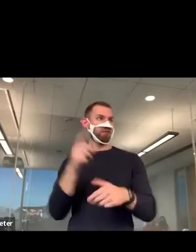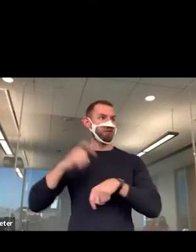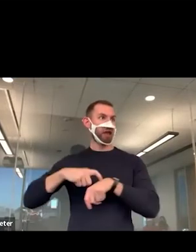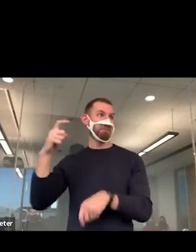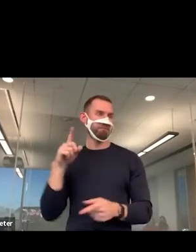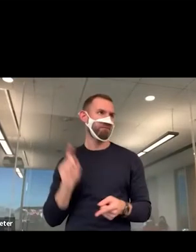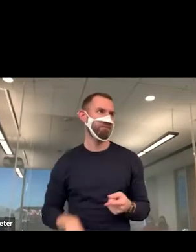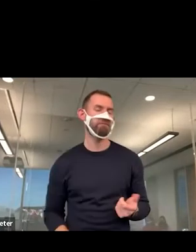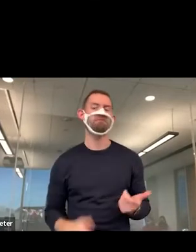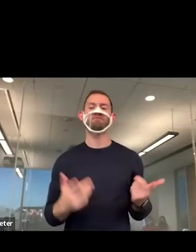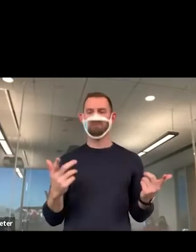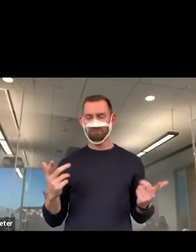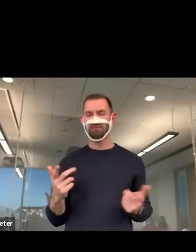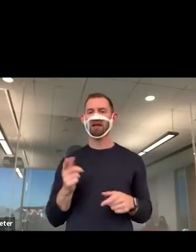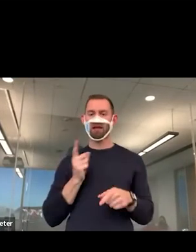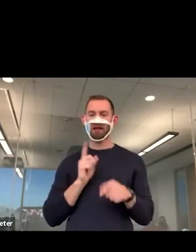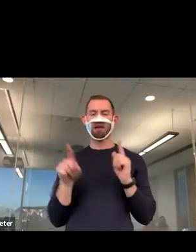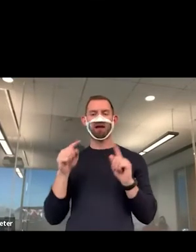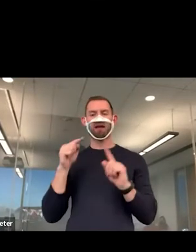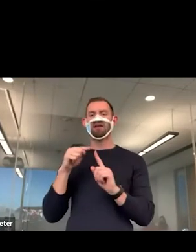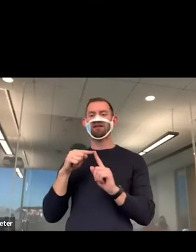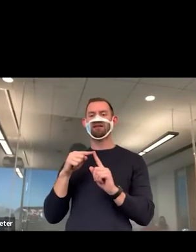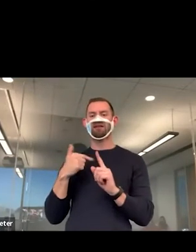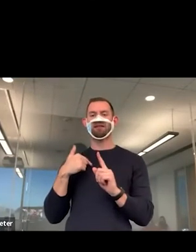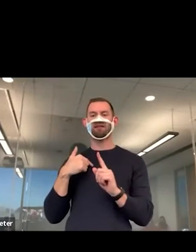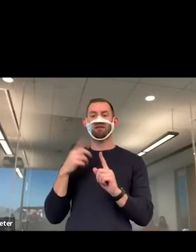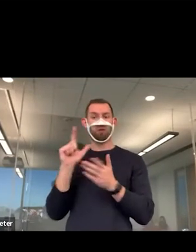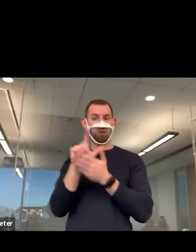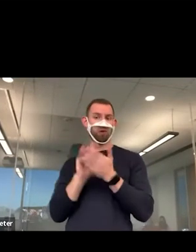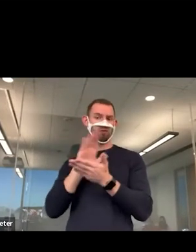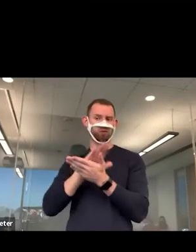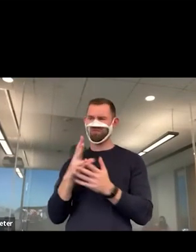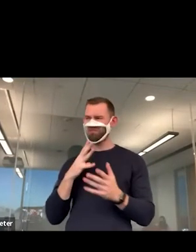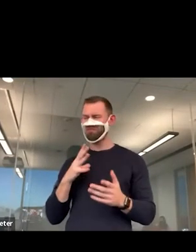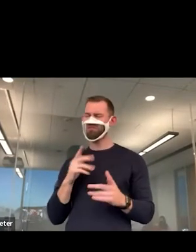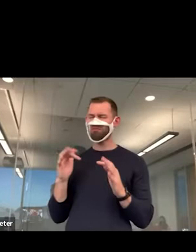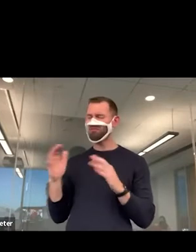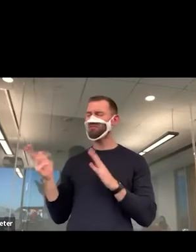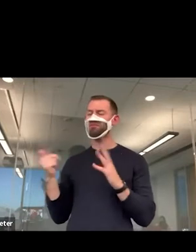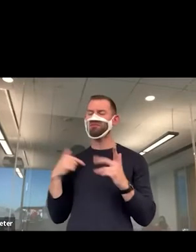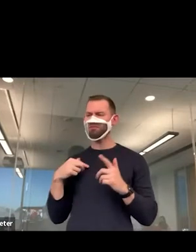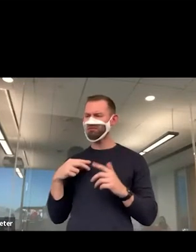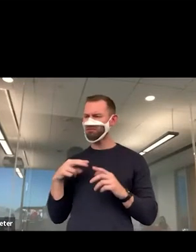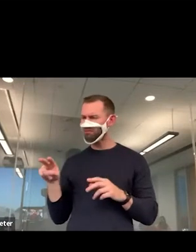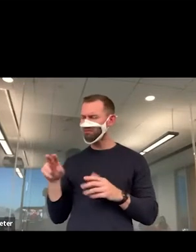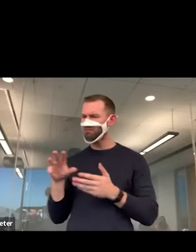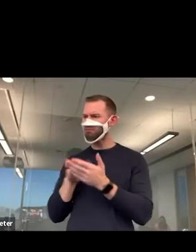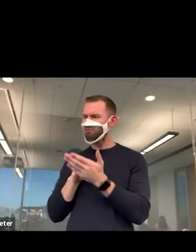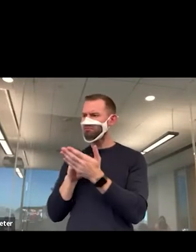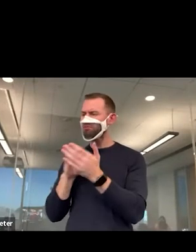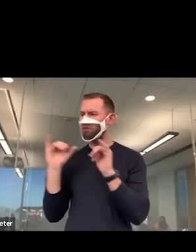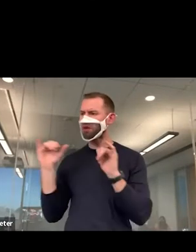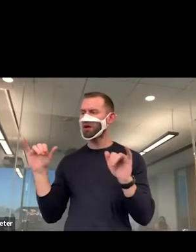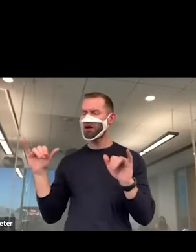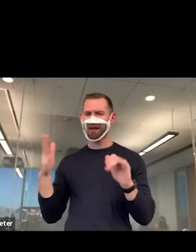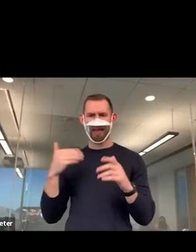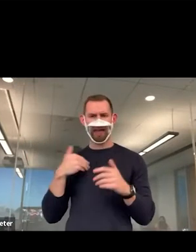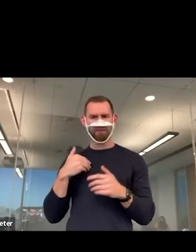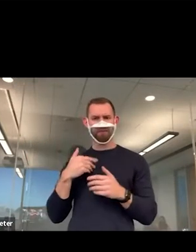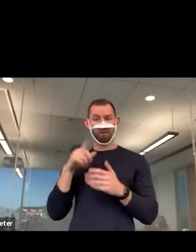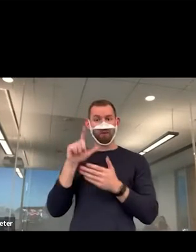fine but learned in law school that there was this whole body of law related to disability rights and